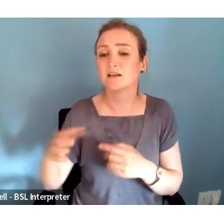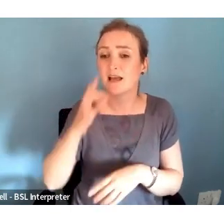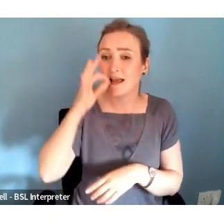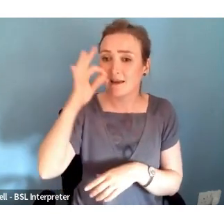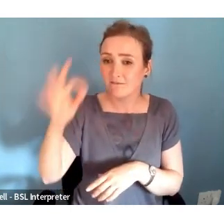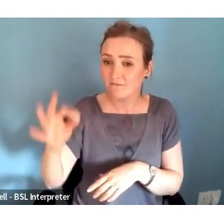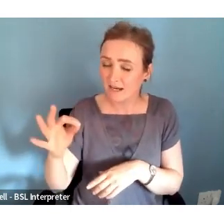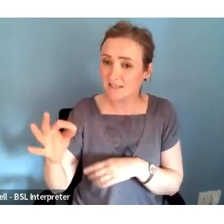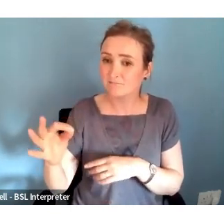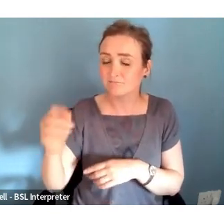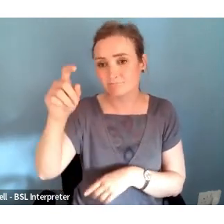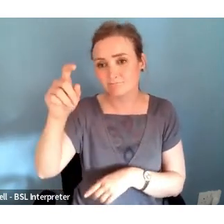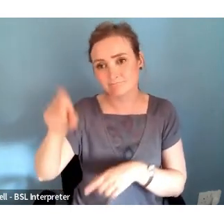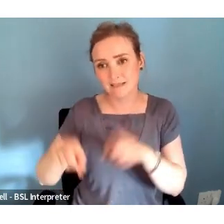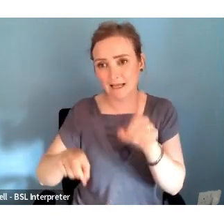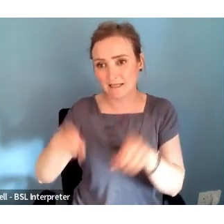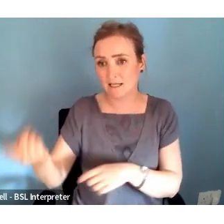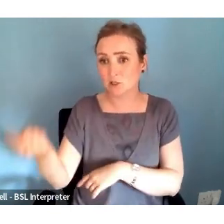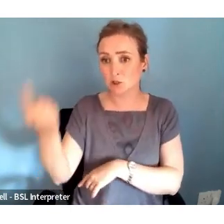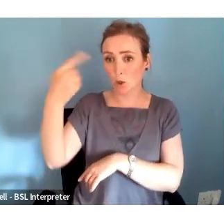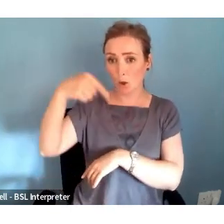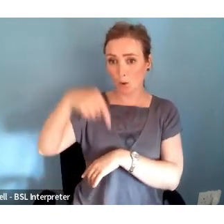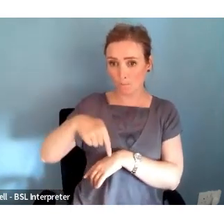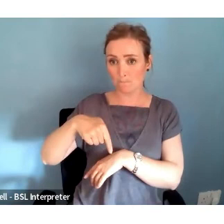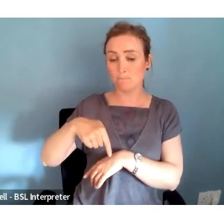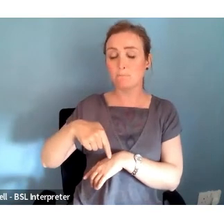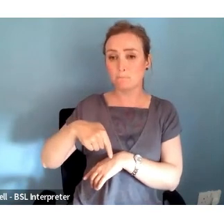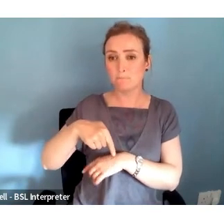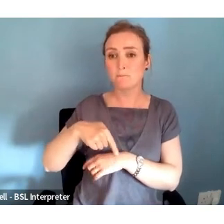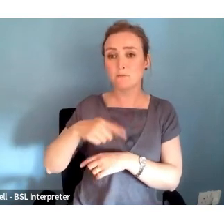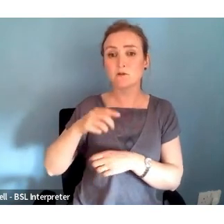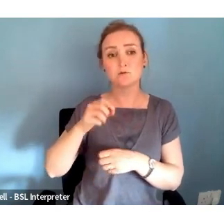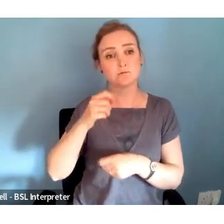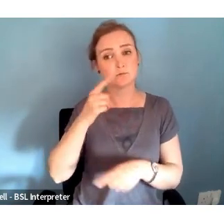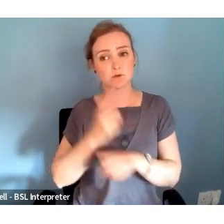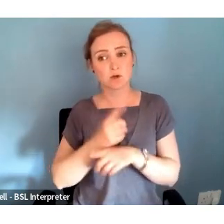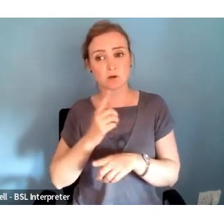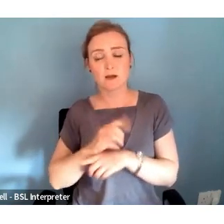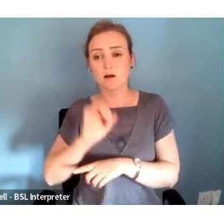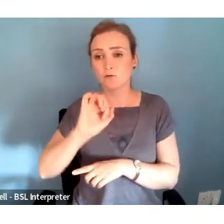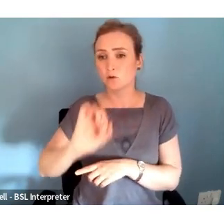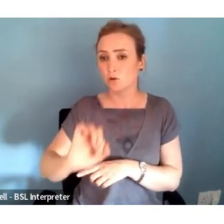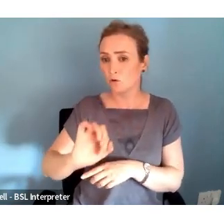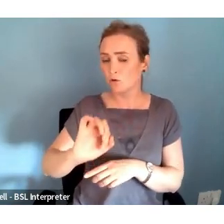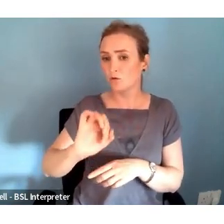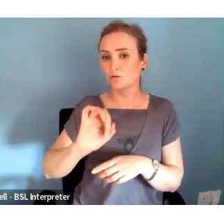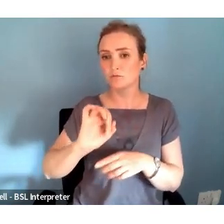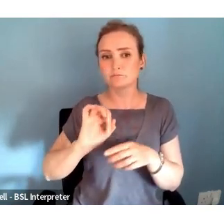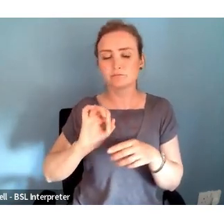as an employer can talk about what you do, what the breadth of jobs, recruitment